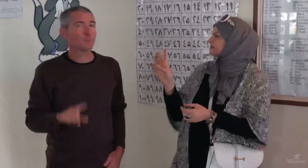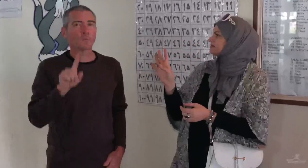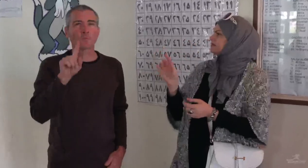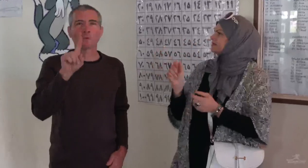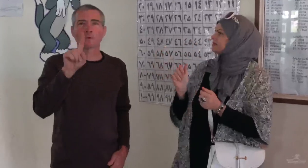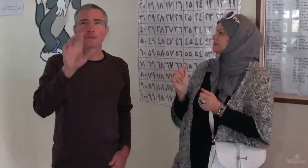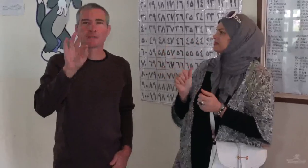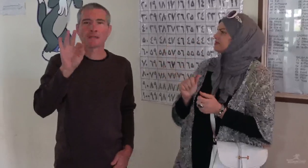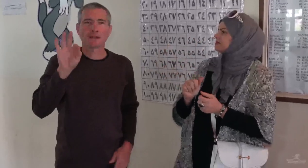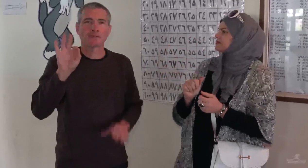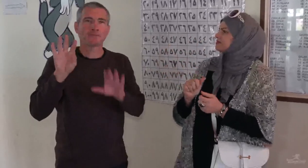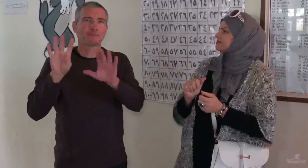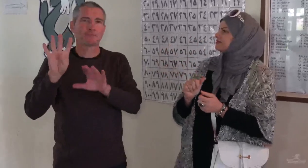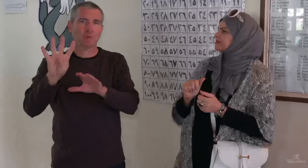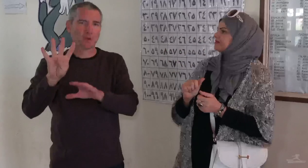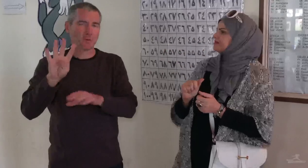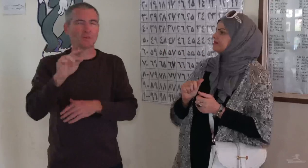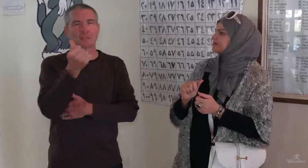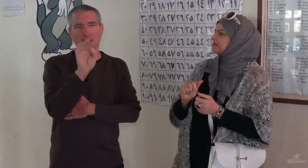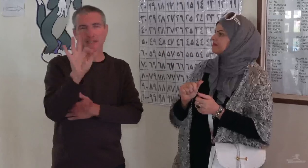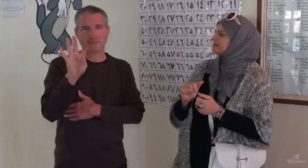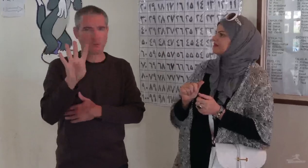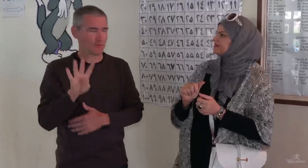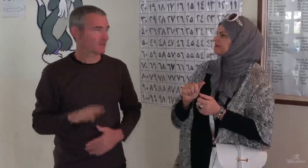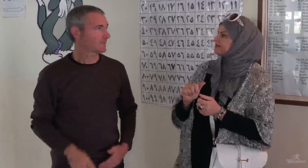1994